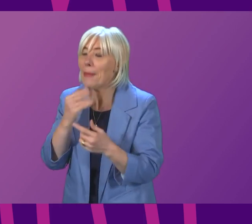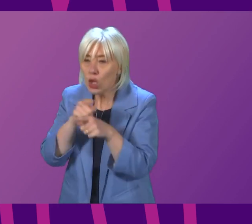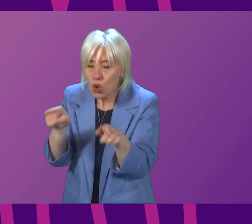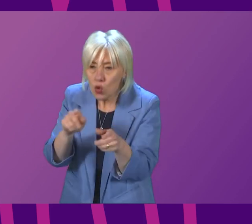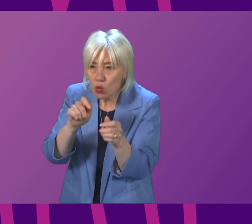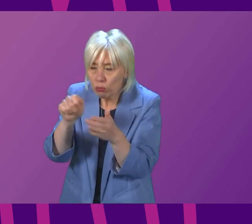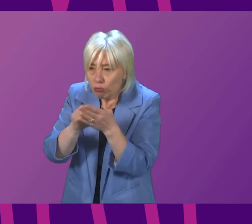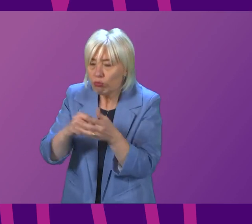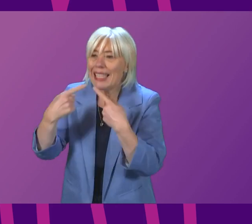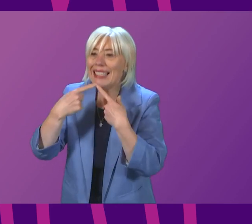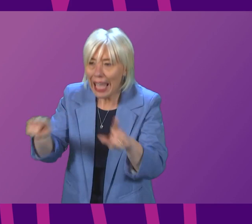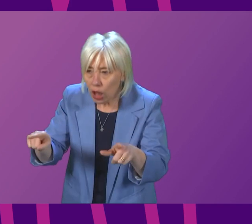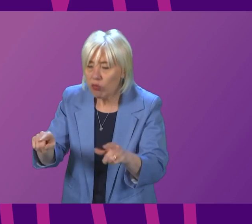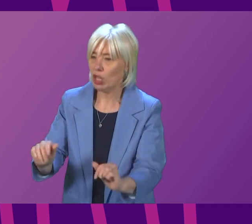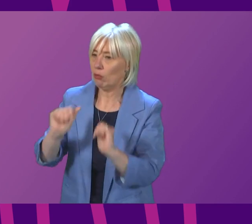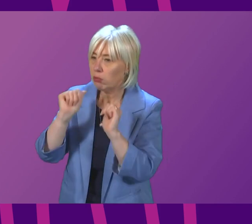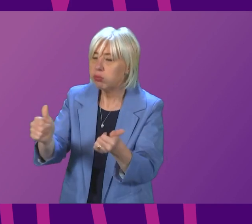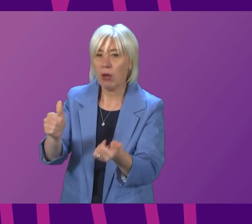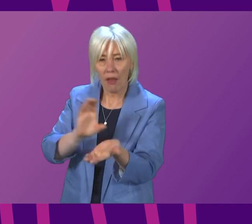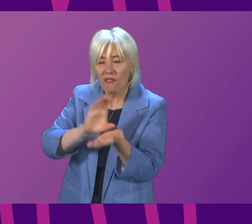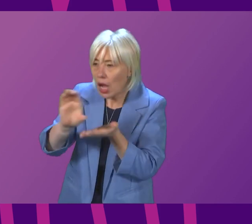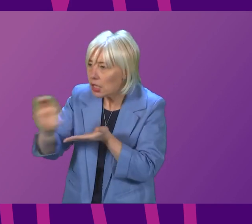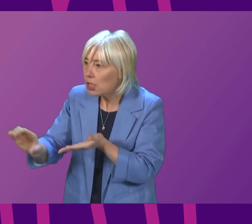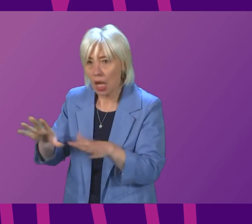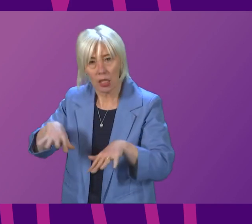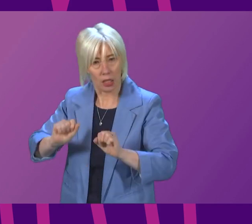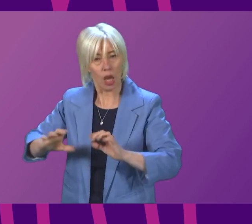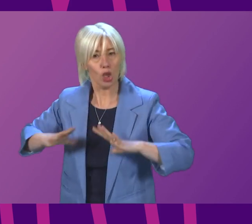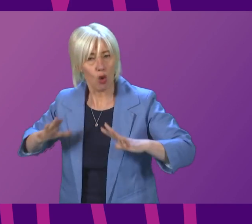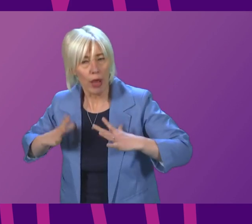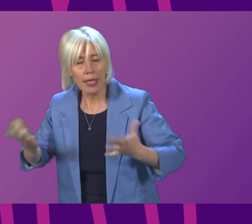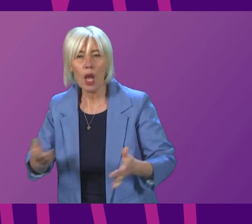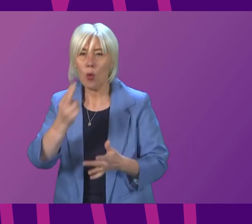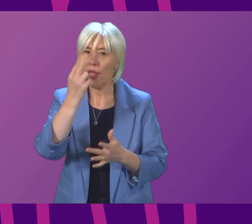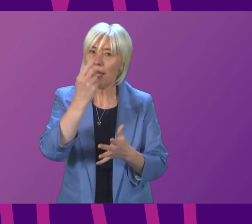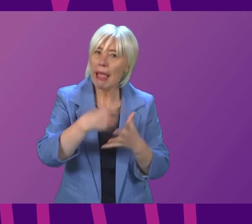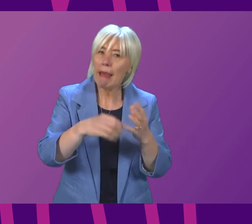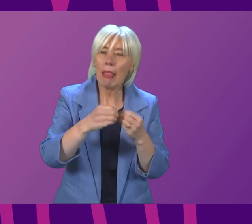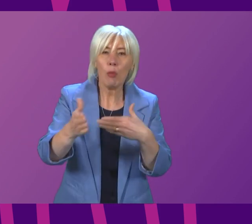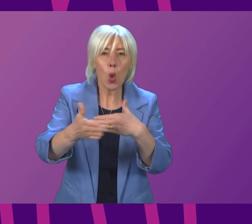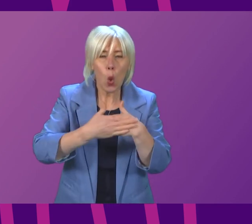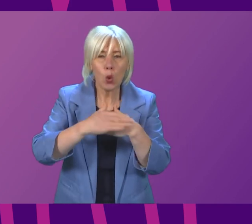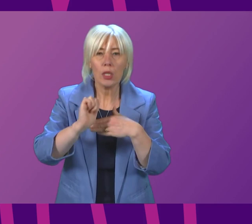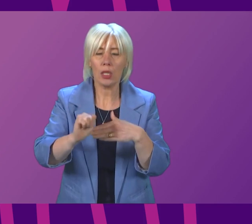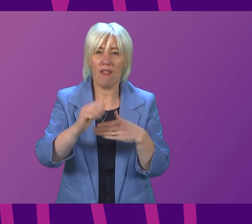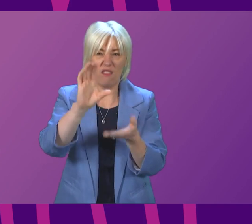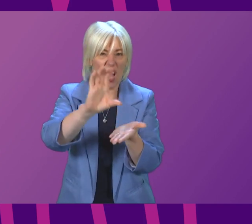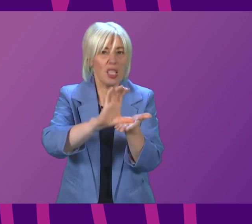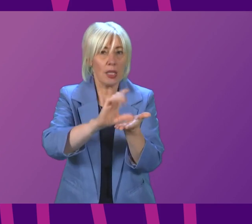That process is under way and the money has started to flow. The application process for the nightclub closure fund is open, and that money will